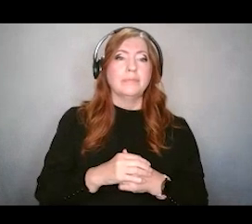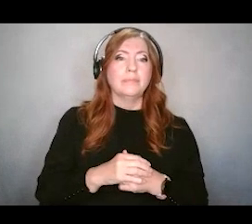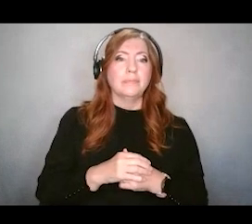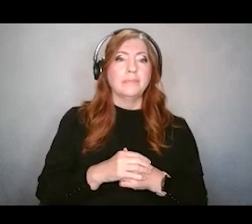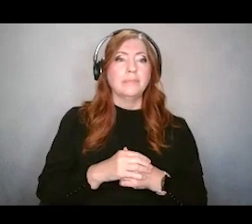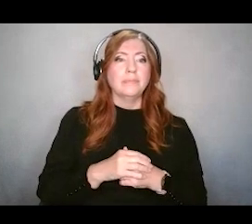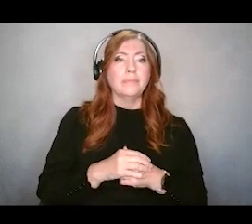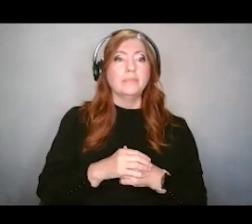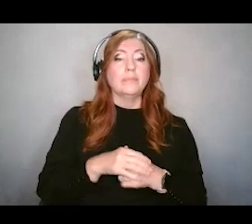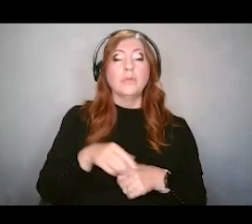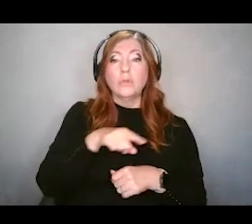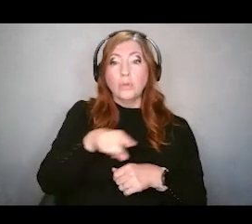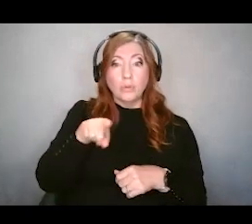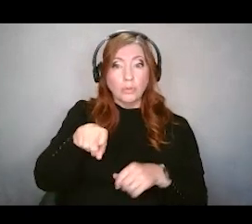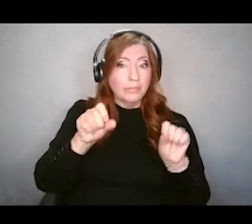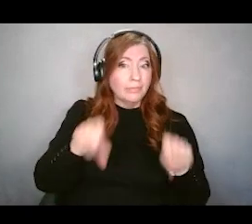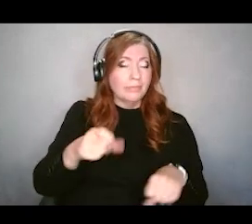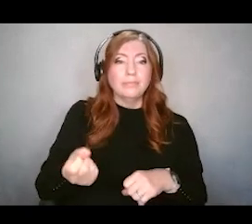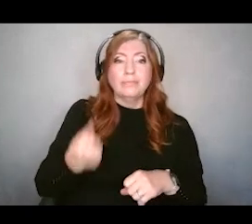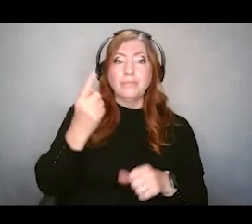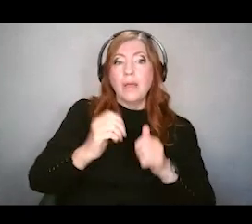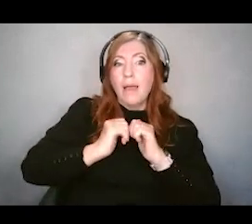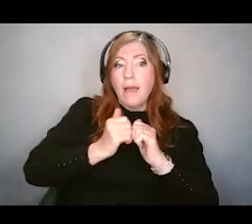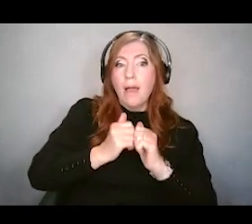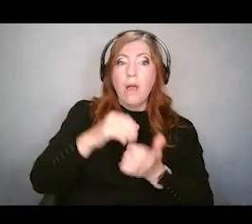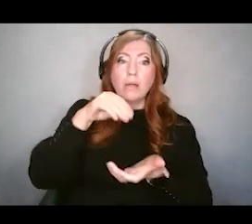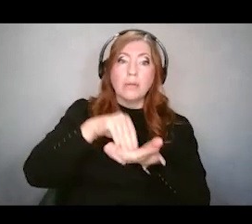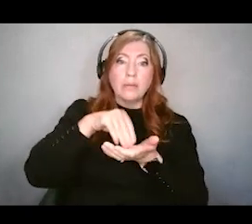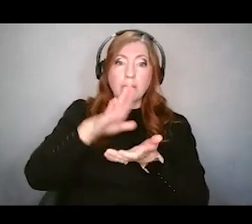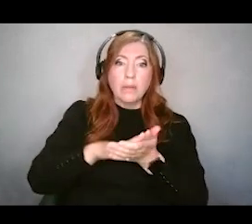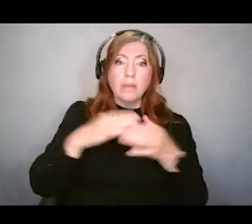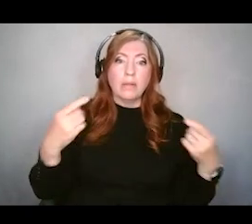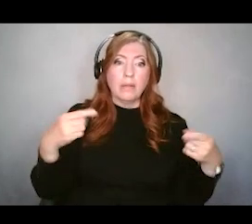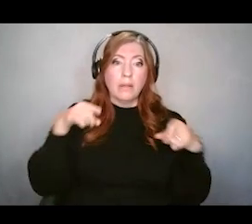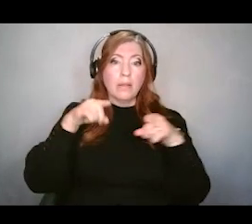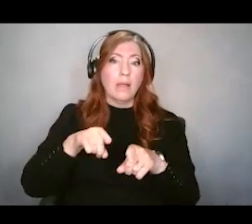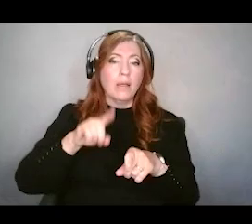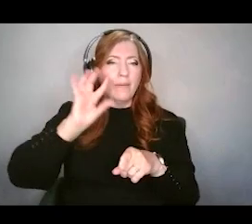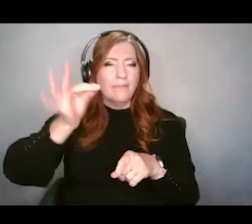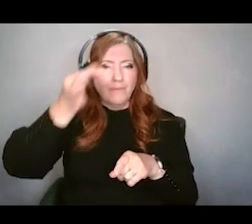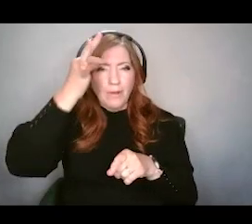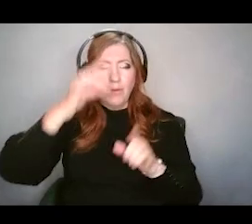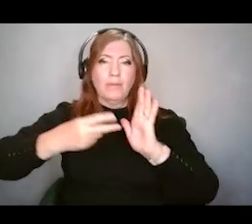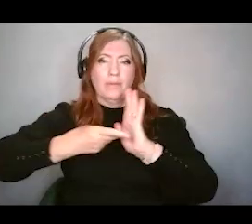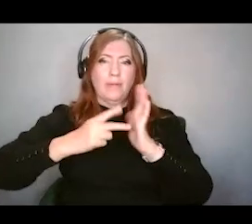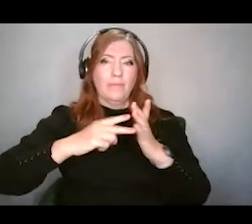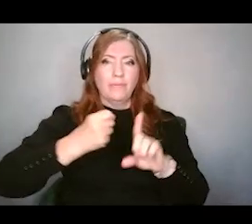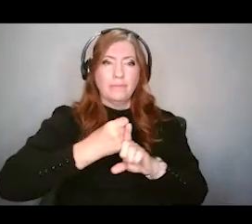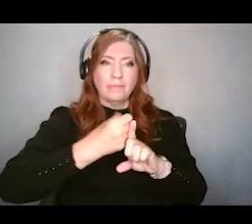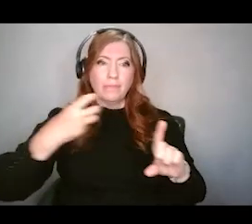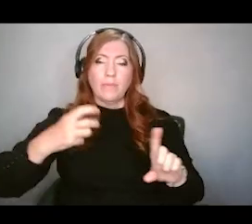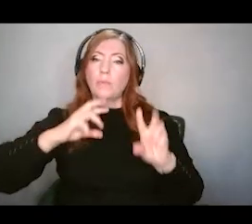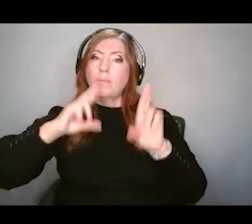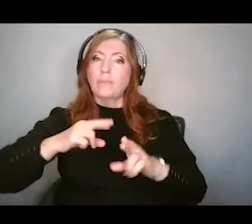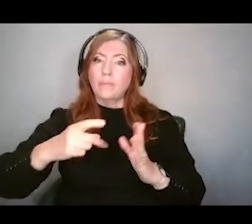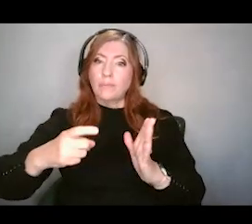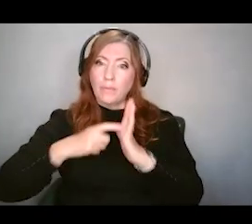Understand how documentation aligns with federal definitions and reporting requirements.